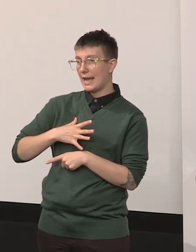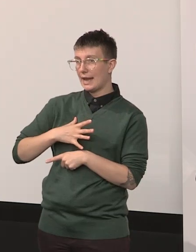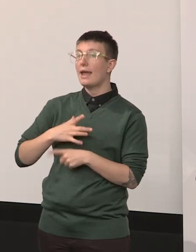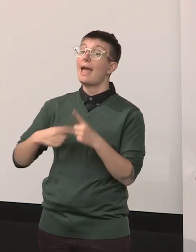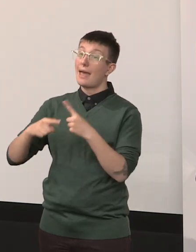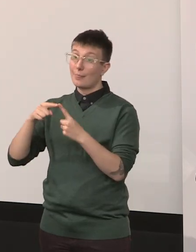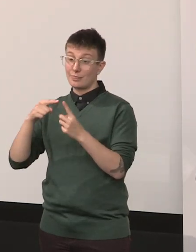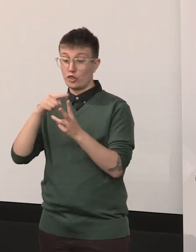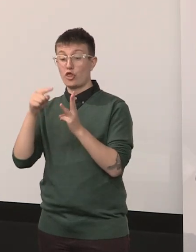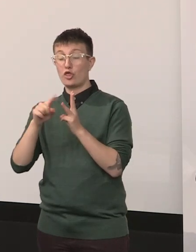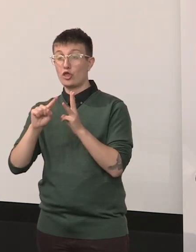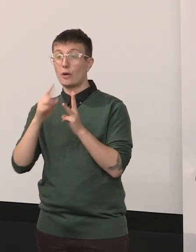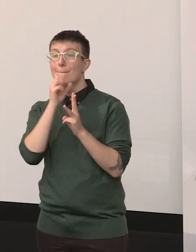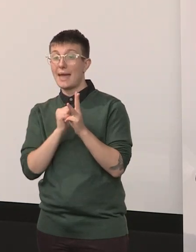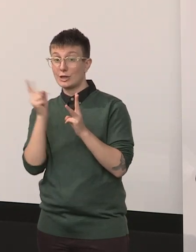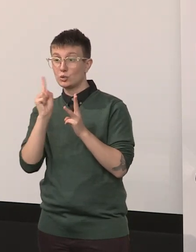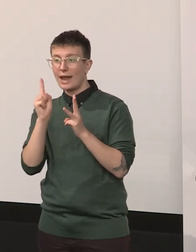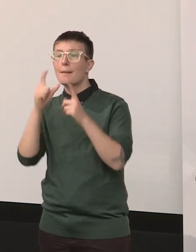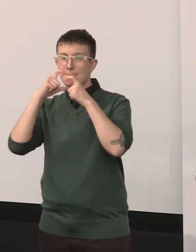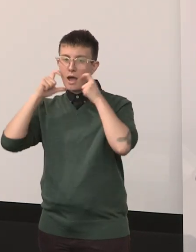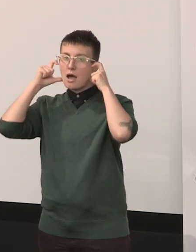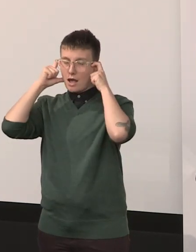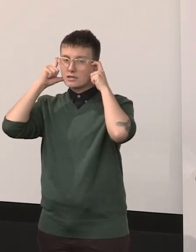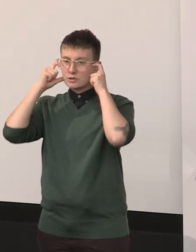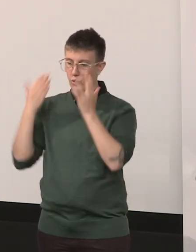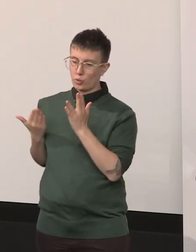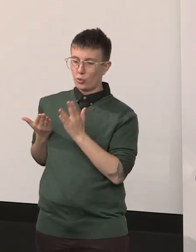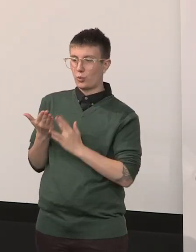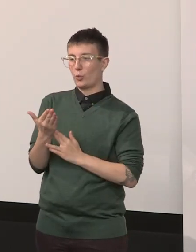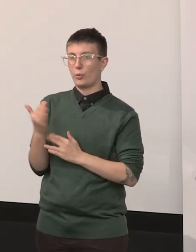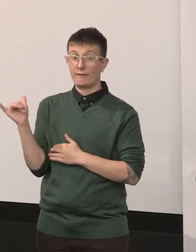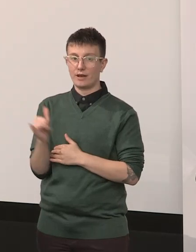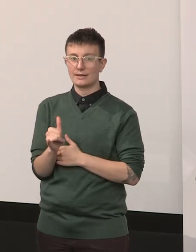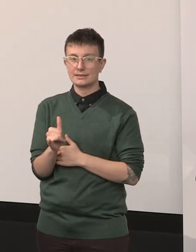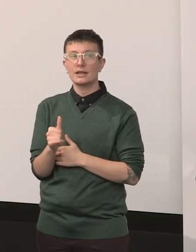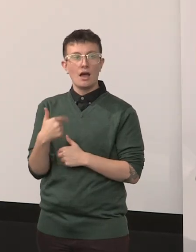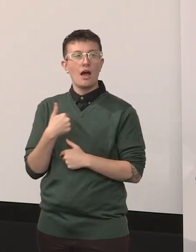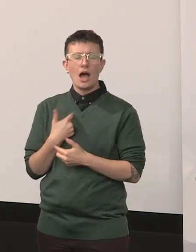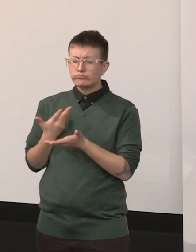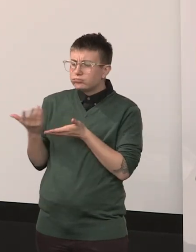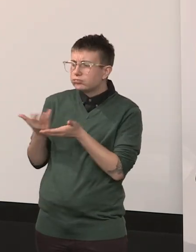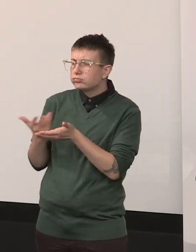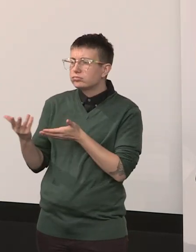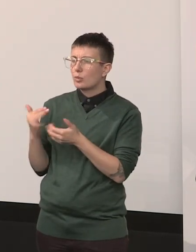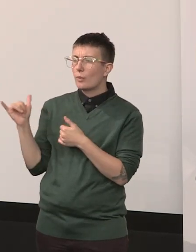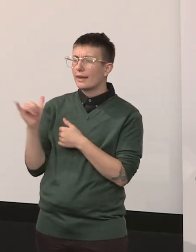cases came on and, indeed, the case today who actually wore a mask throughout the flight, I